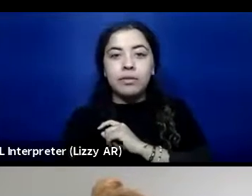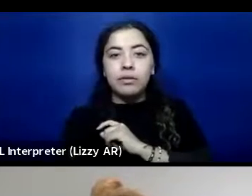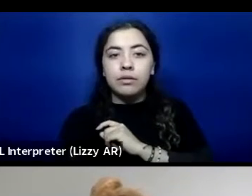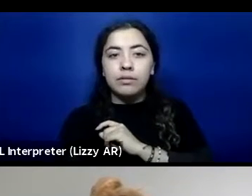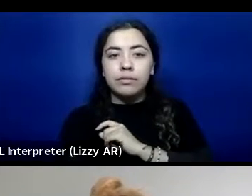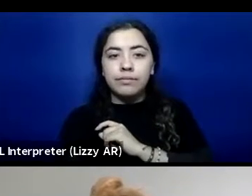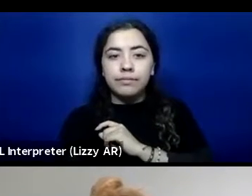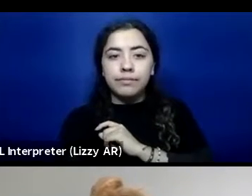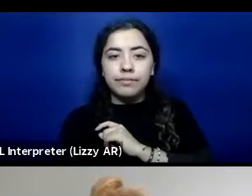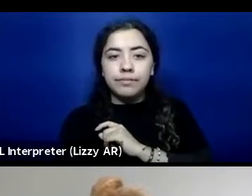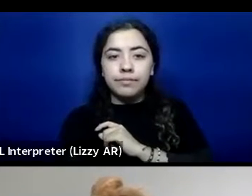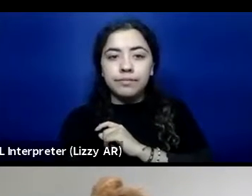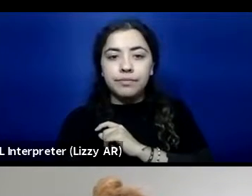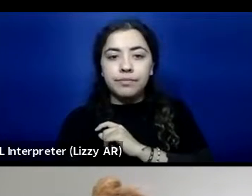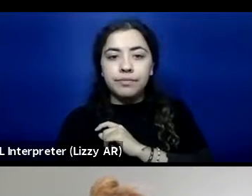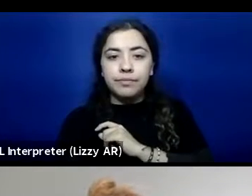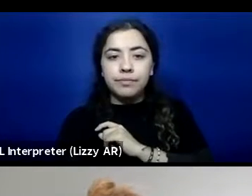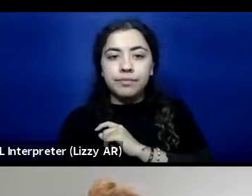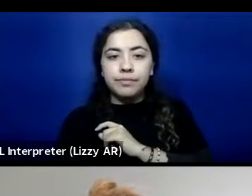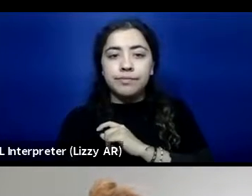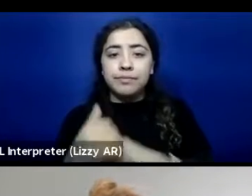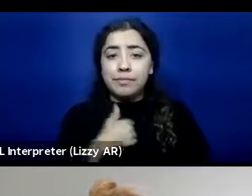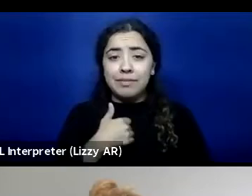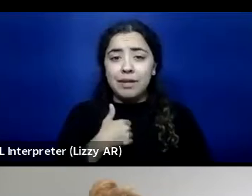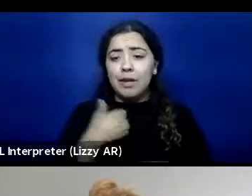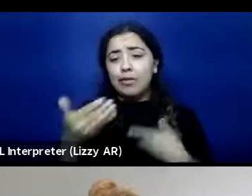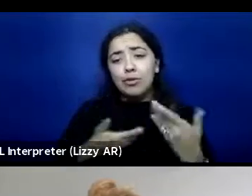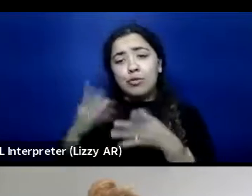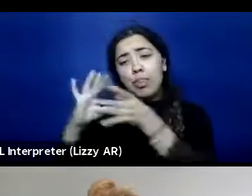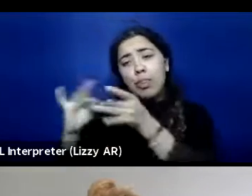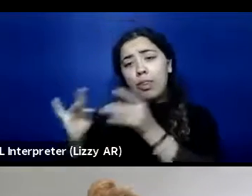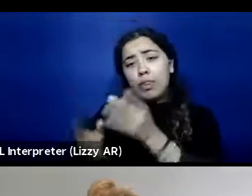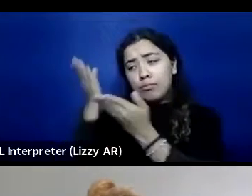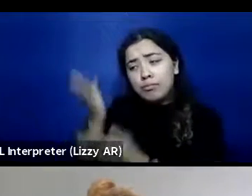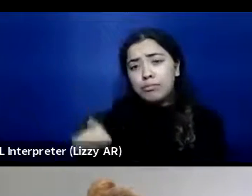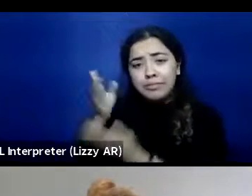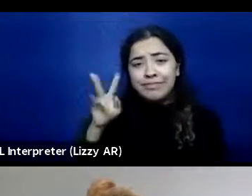about Vint Cerf because no introduction is needed,